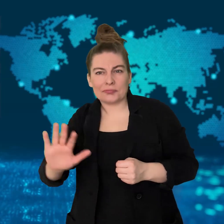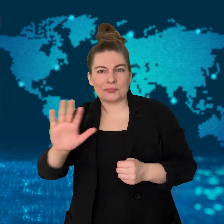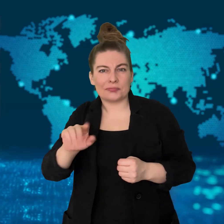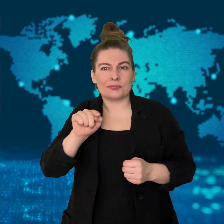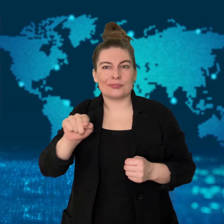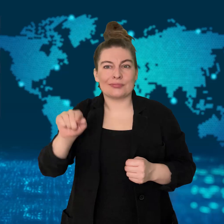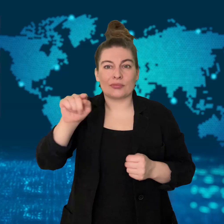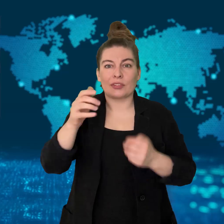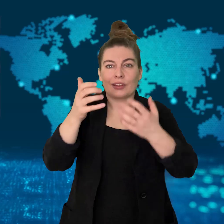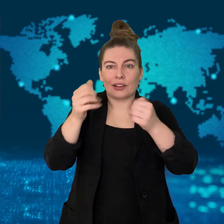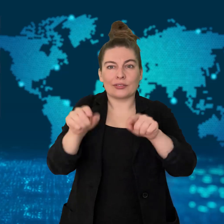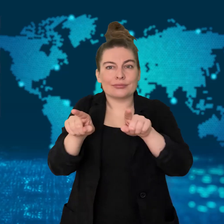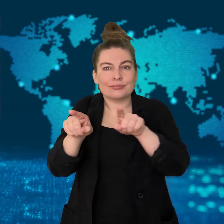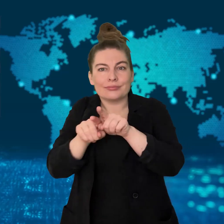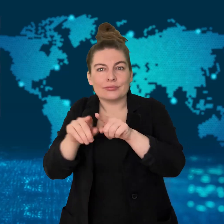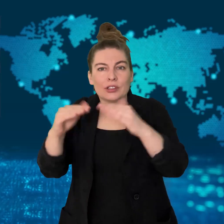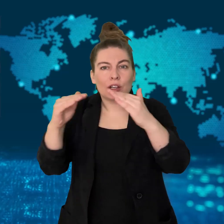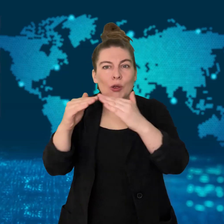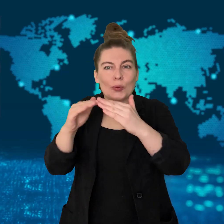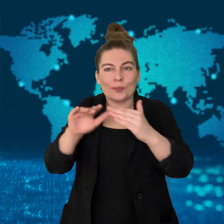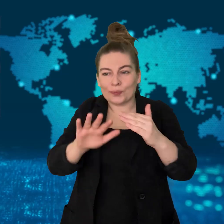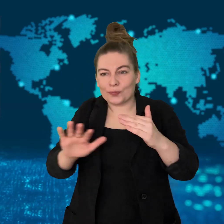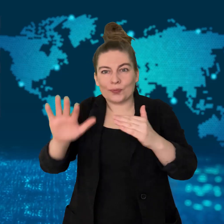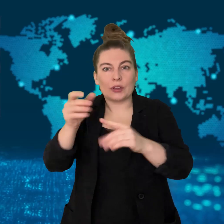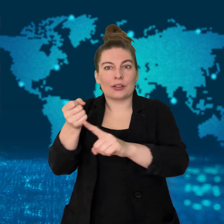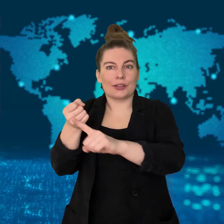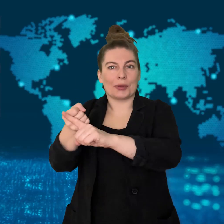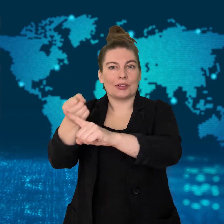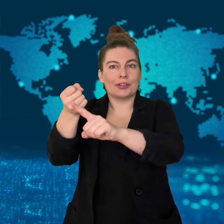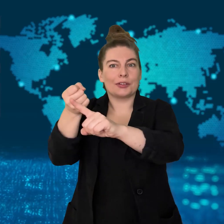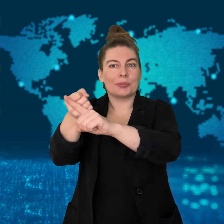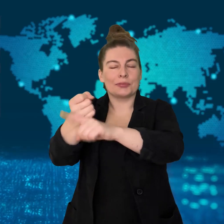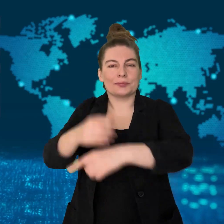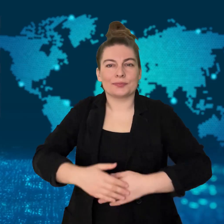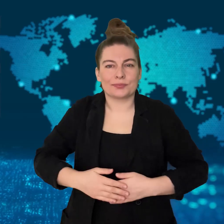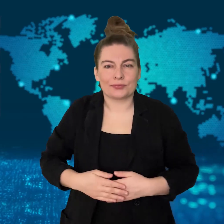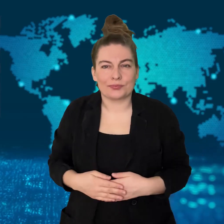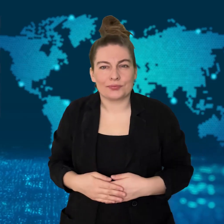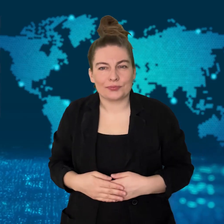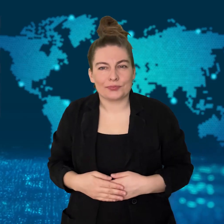Since the blackout was on the border of